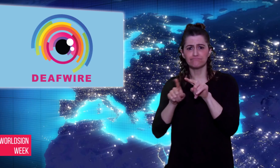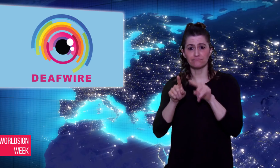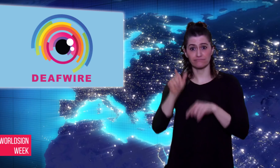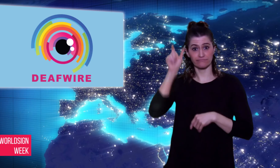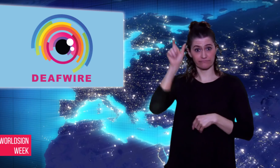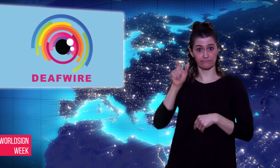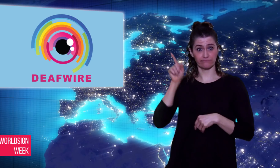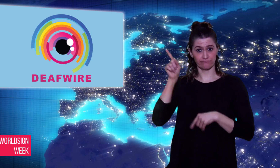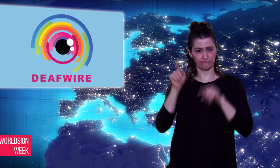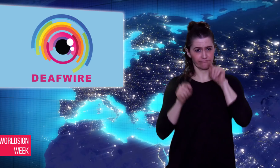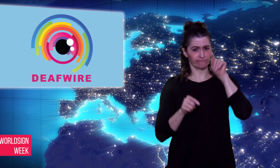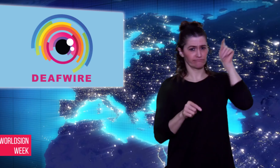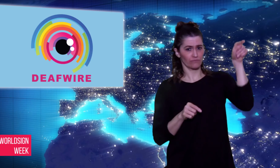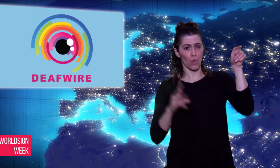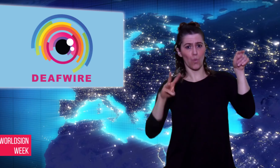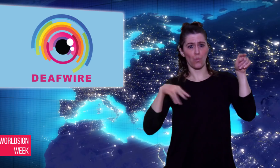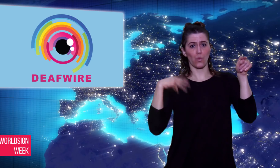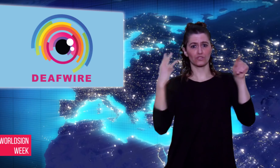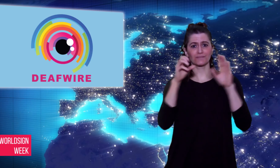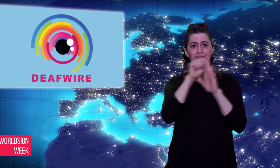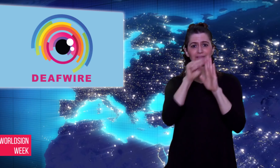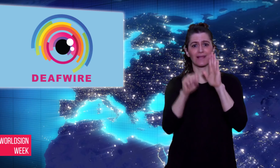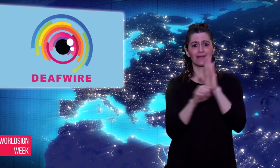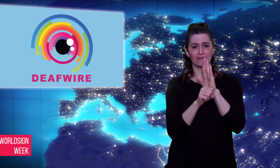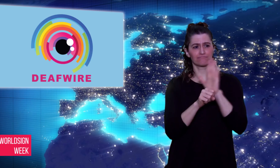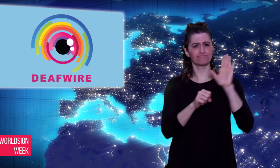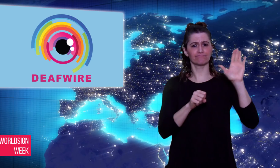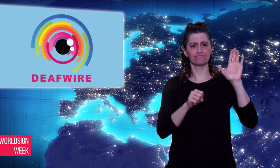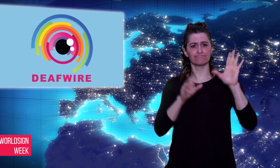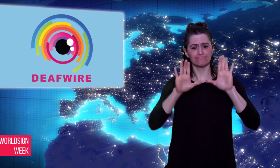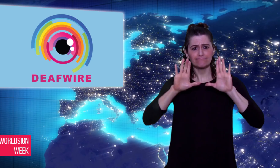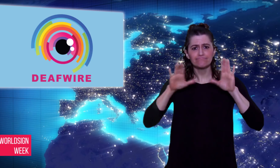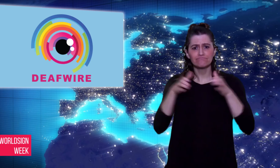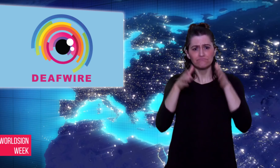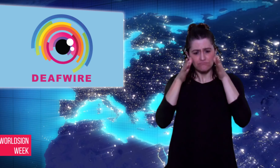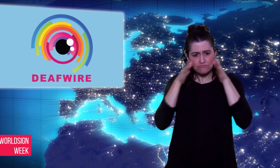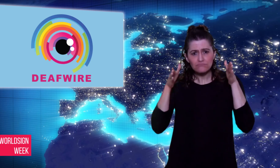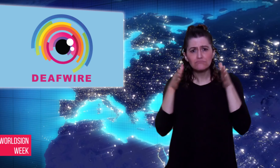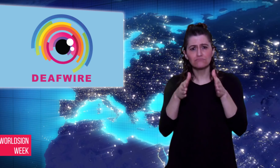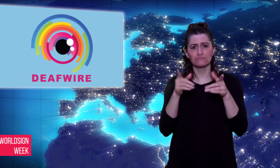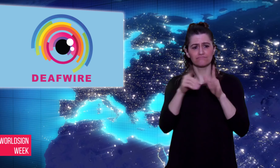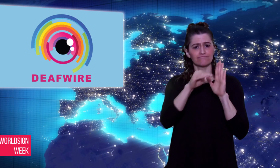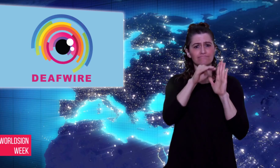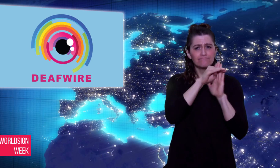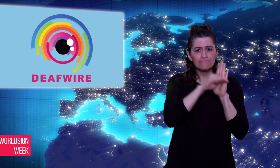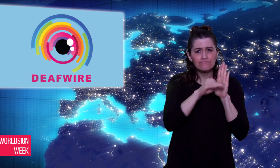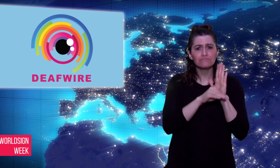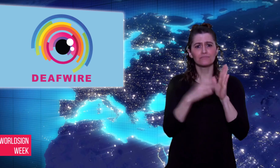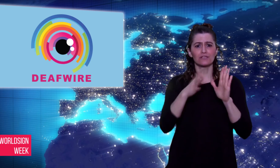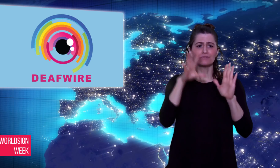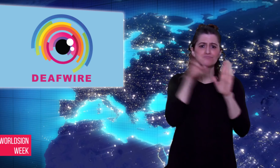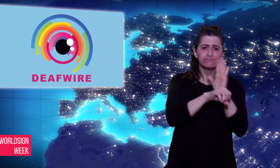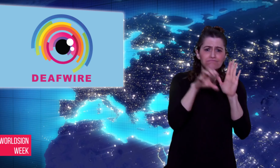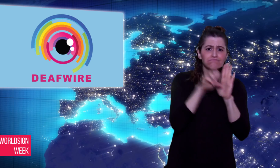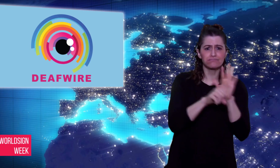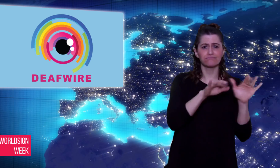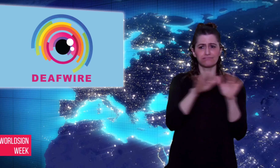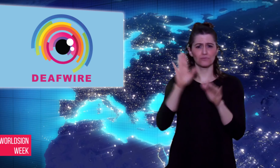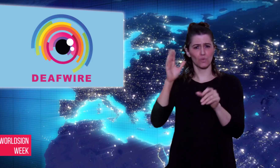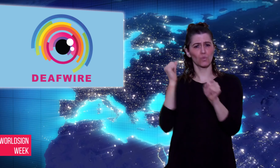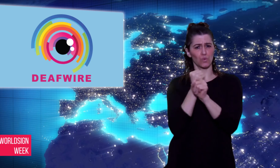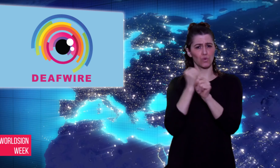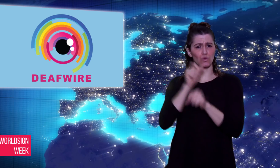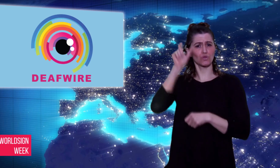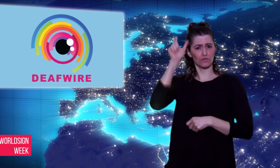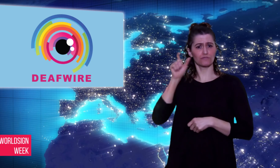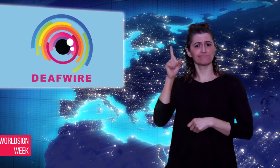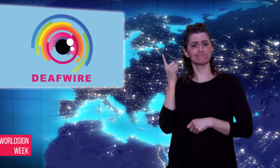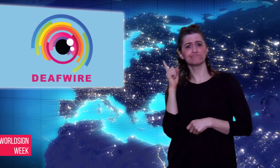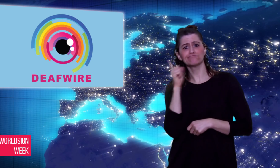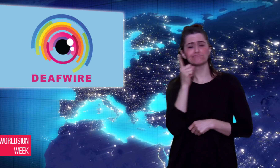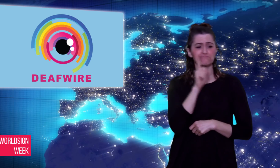Department of Corrections later observed